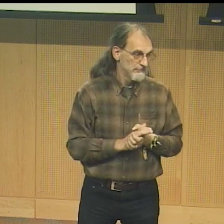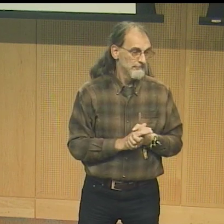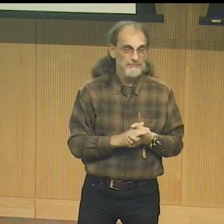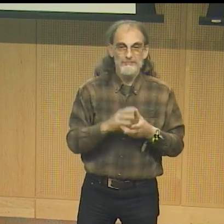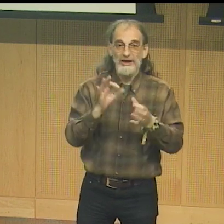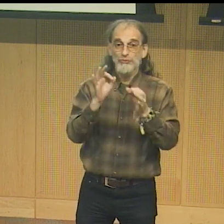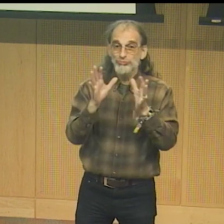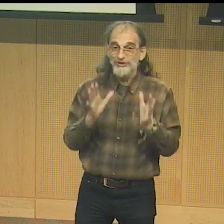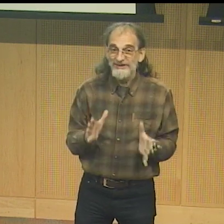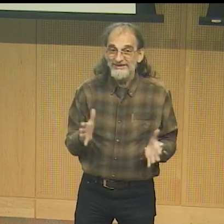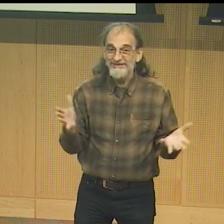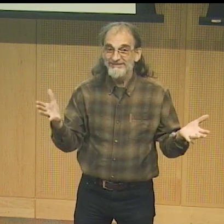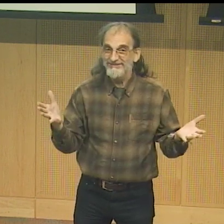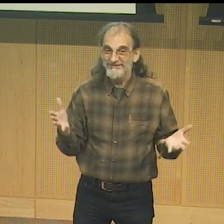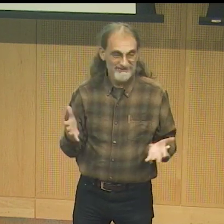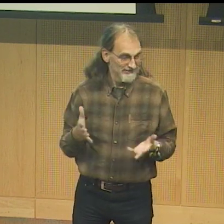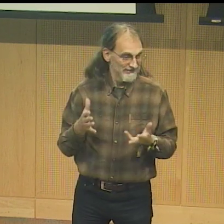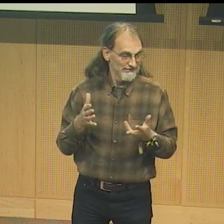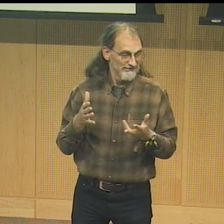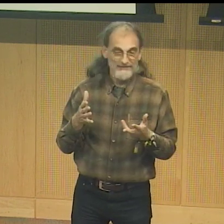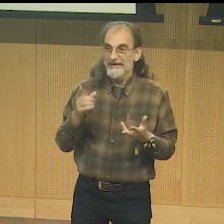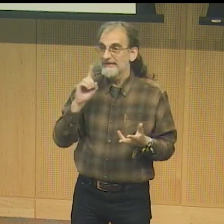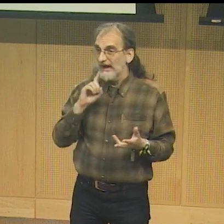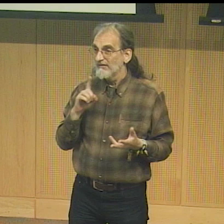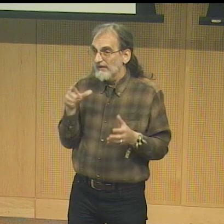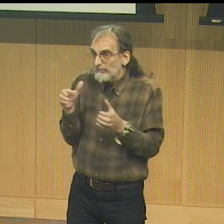We can work to improve social welfare.